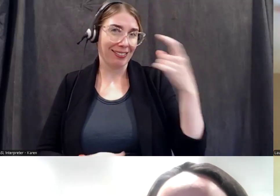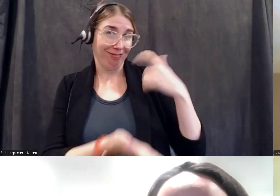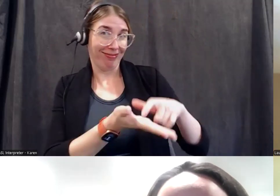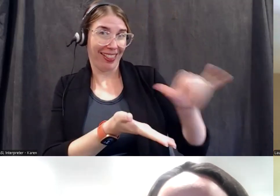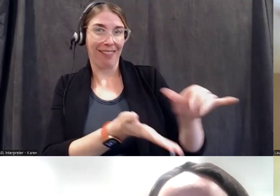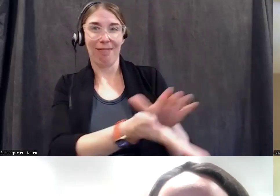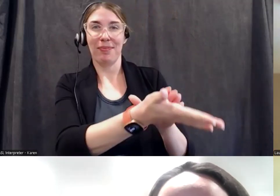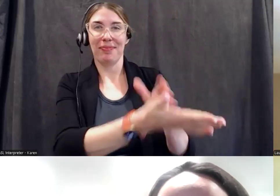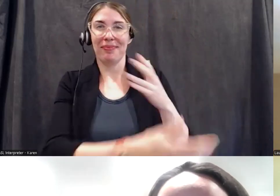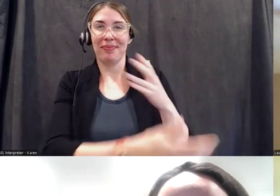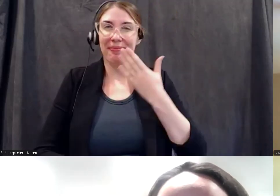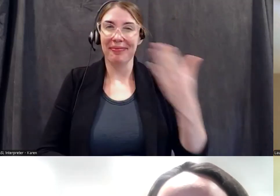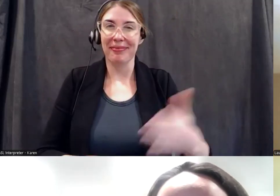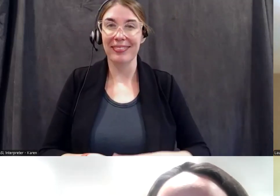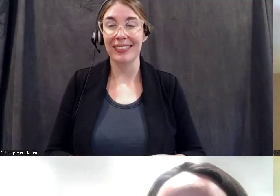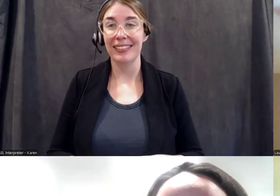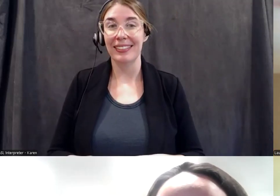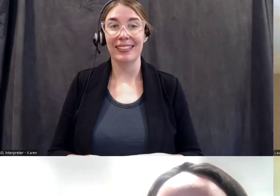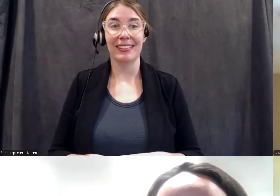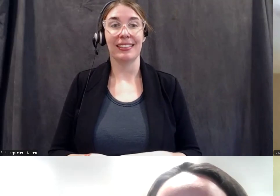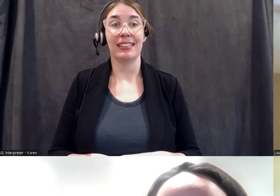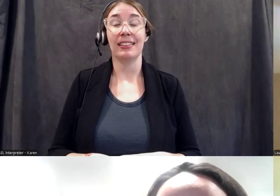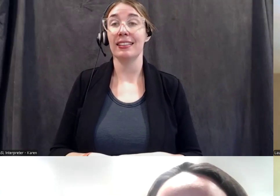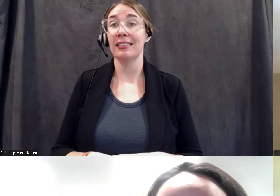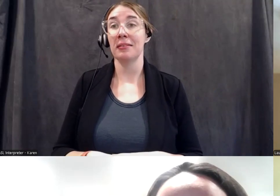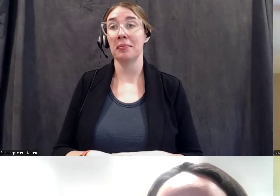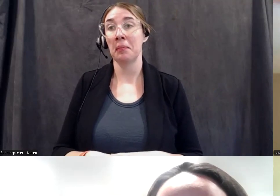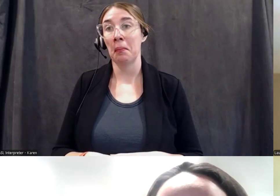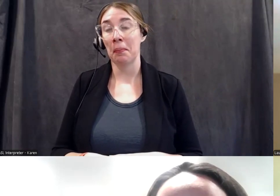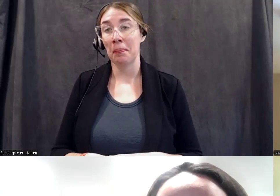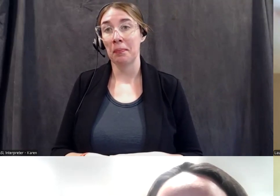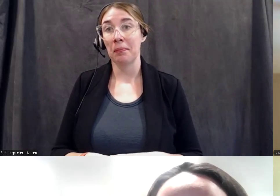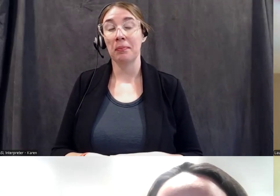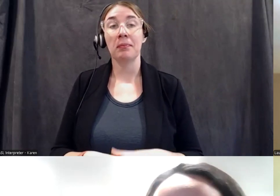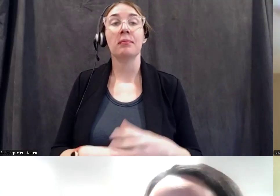So just a little end tidbit here. I did put a link in for all of